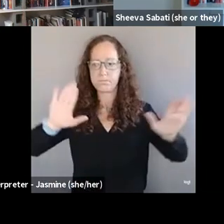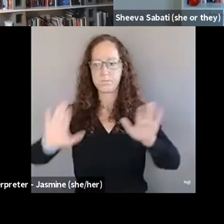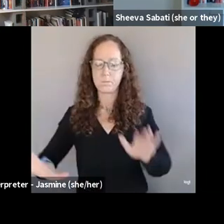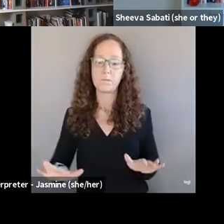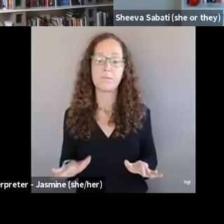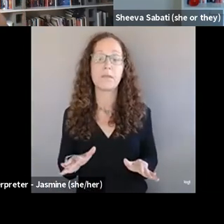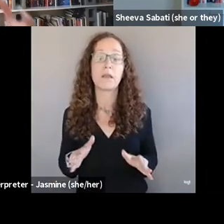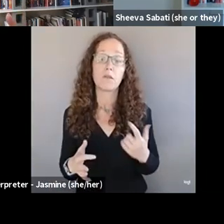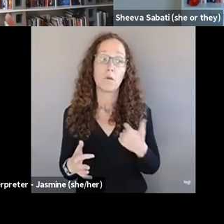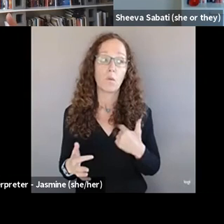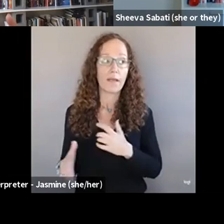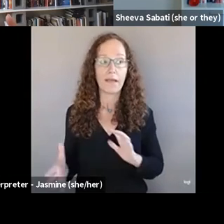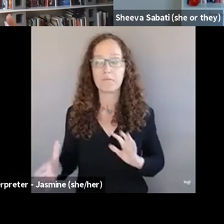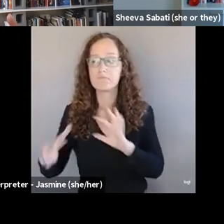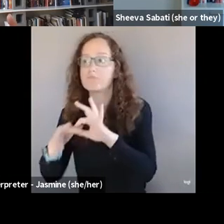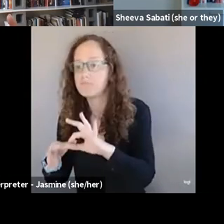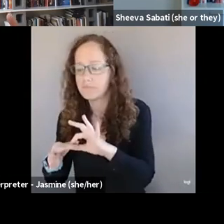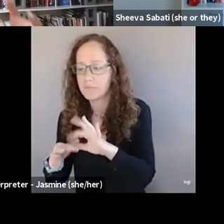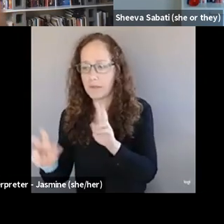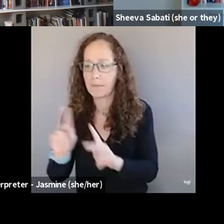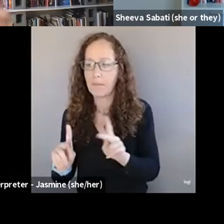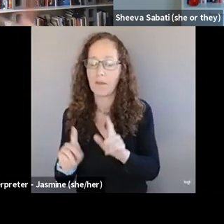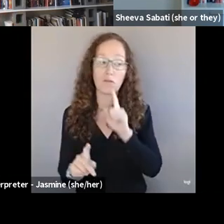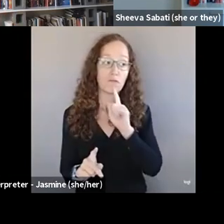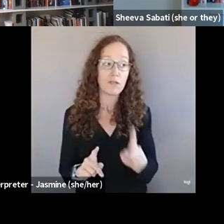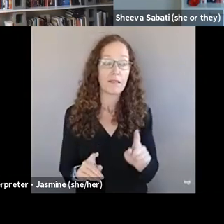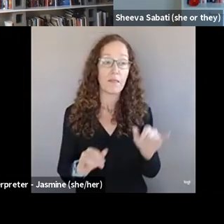really like mirages of power, because the people are the power